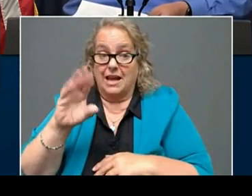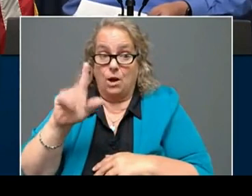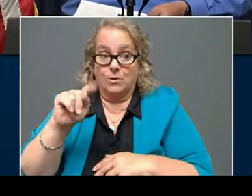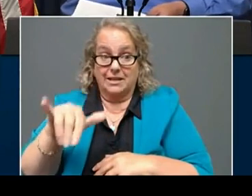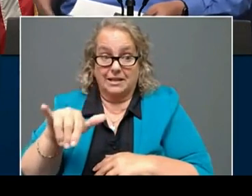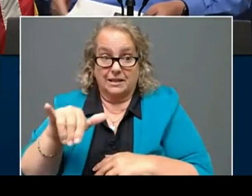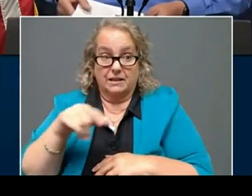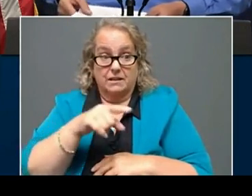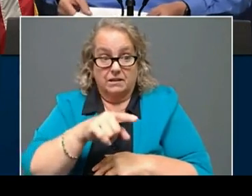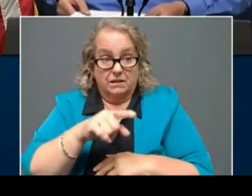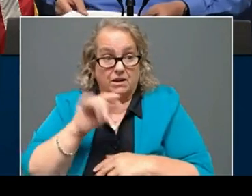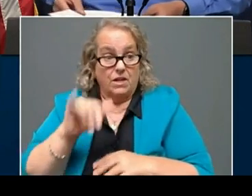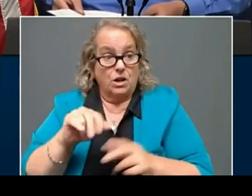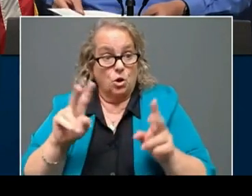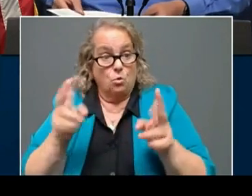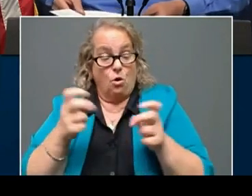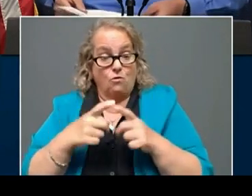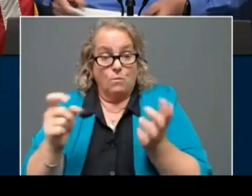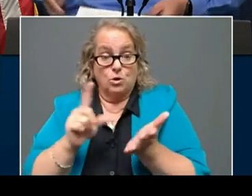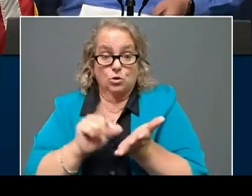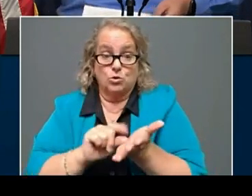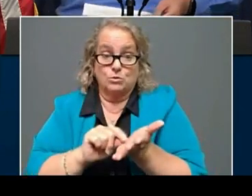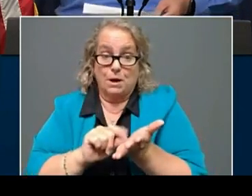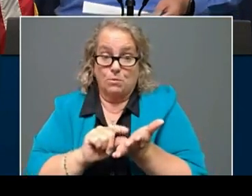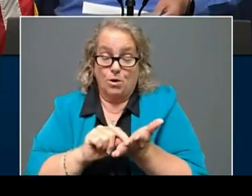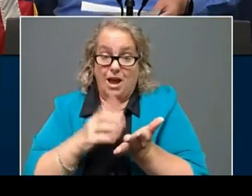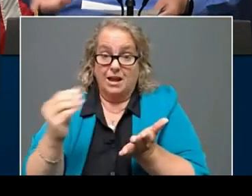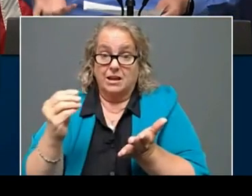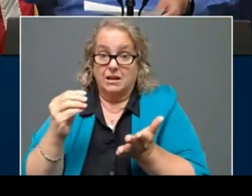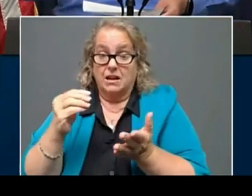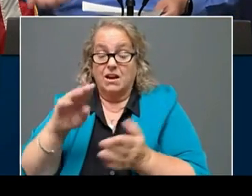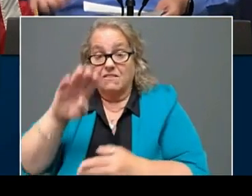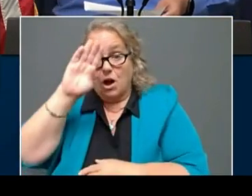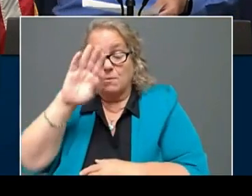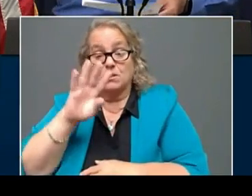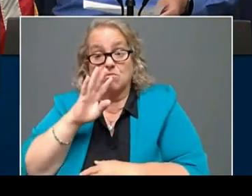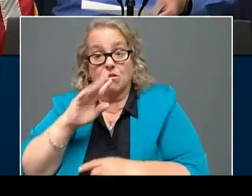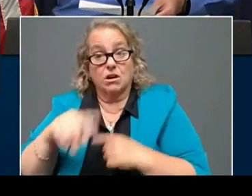from the newspaper and from the fire chief talking about a dramatic increase